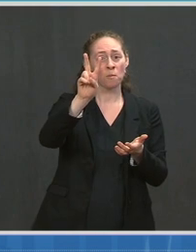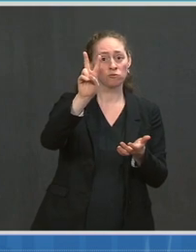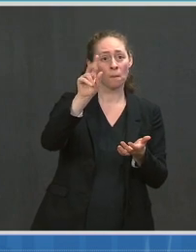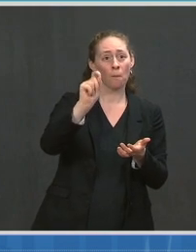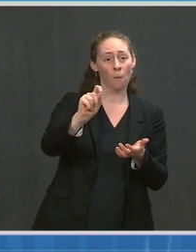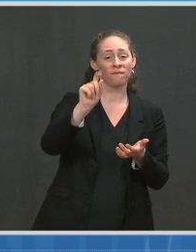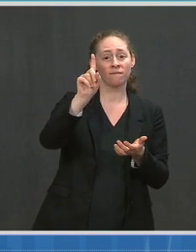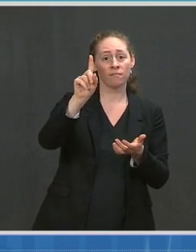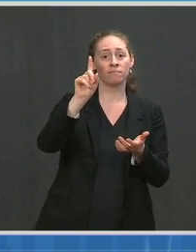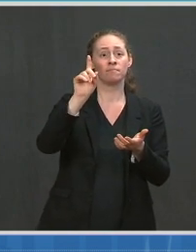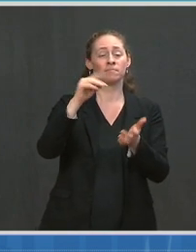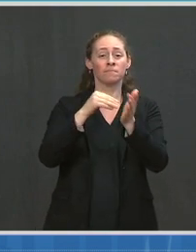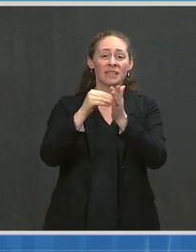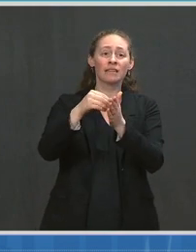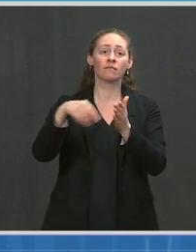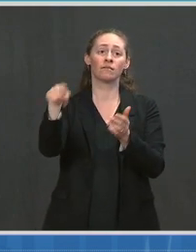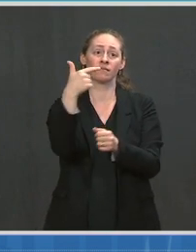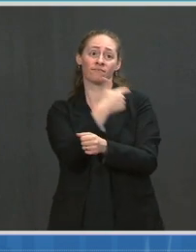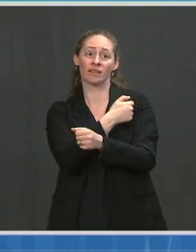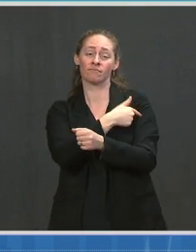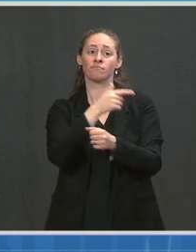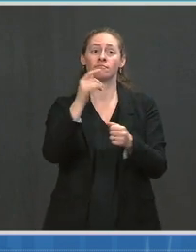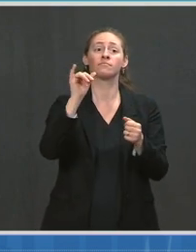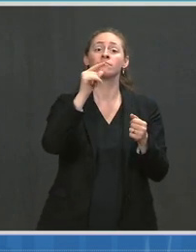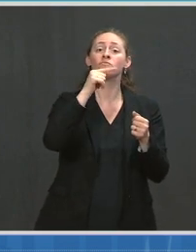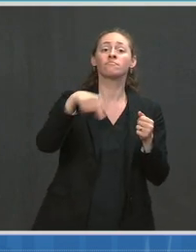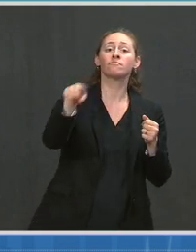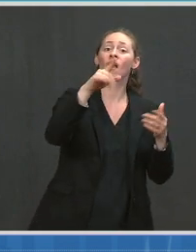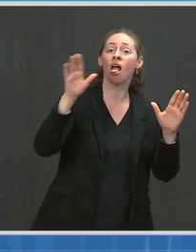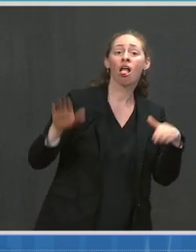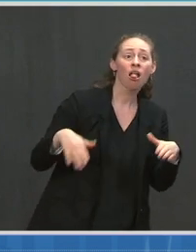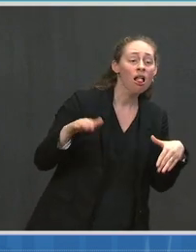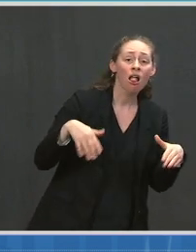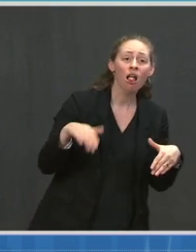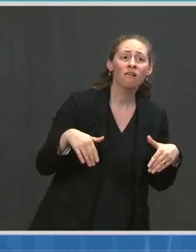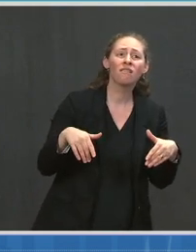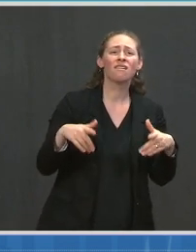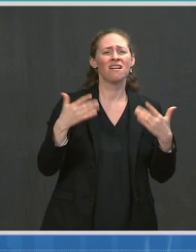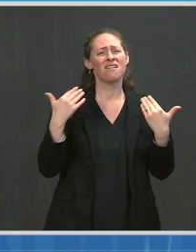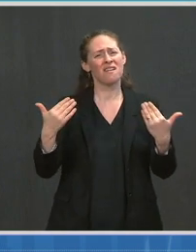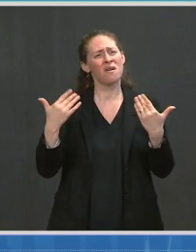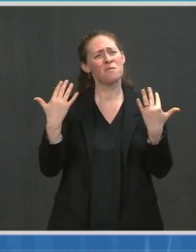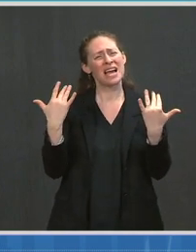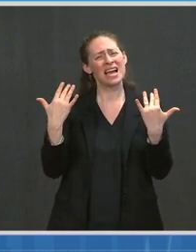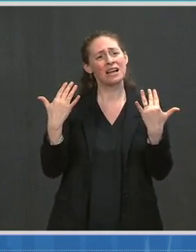If you haven't been vaccinated, your turn is likely very soon. We can turn this around,